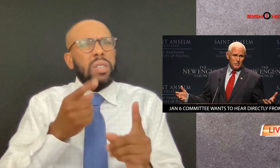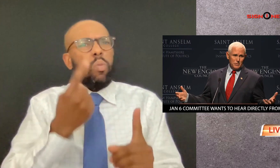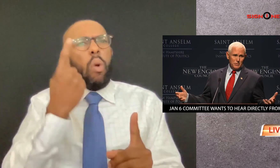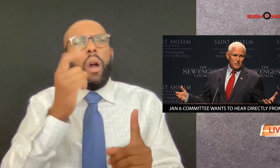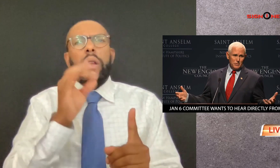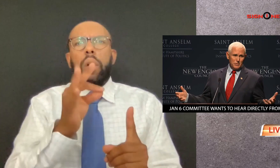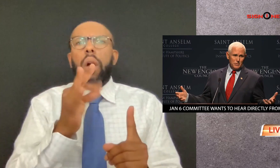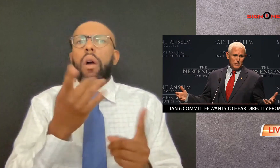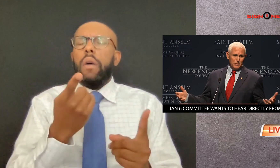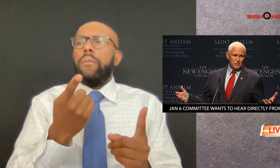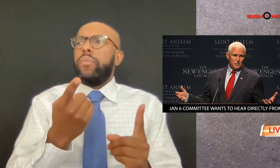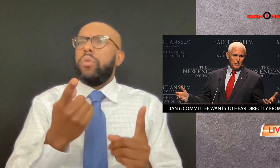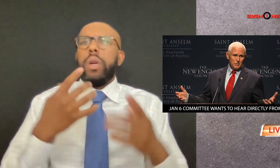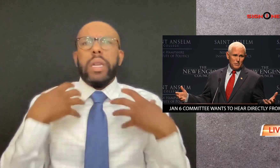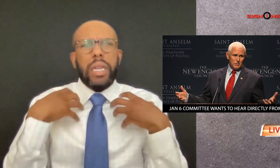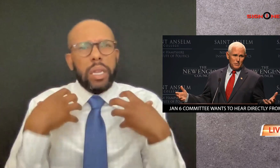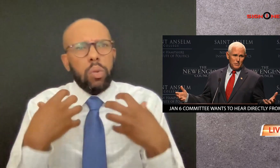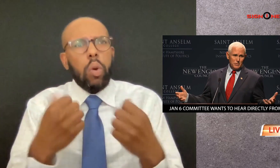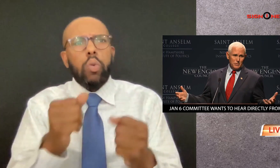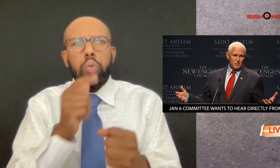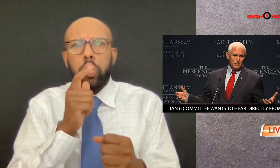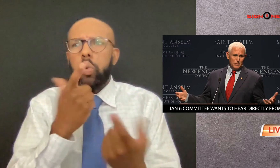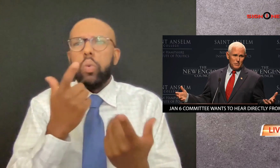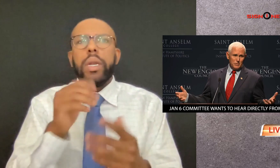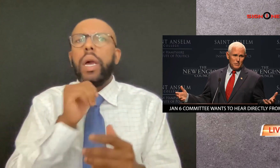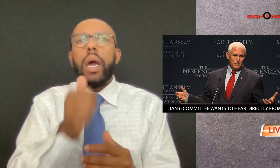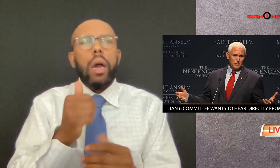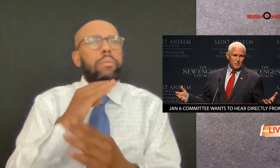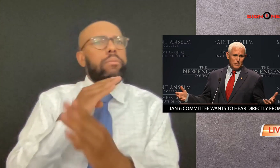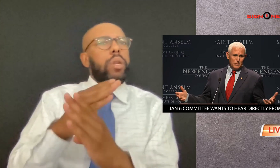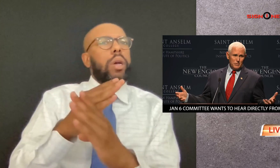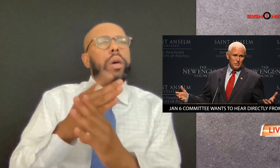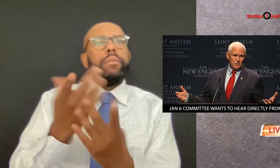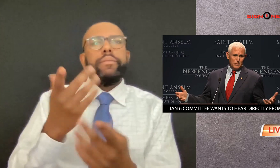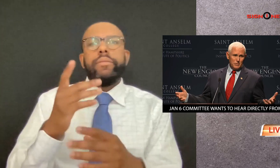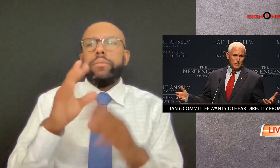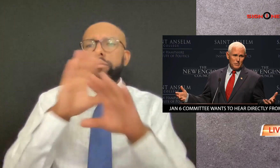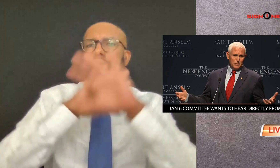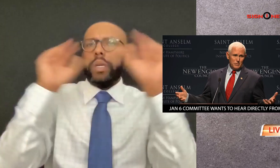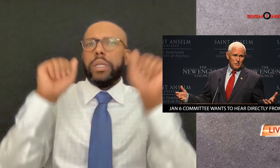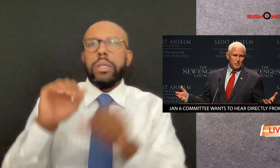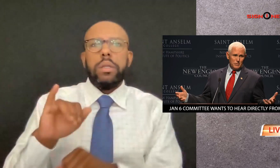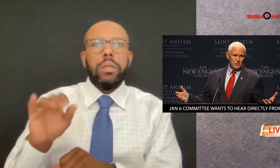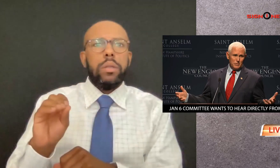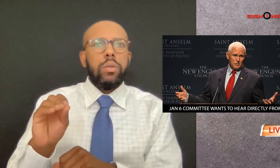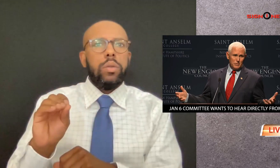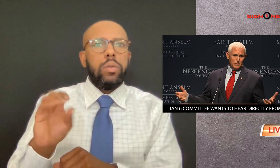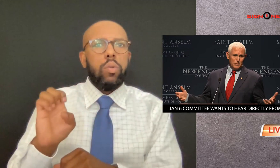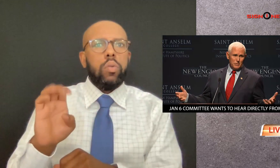Some committee members believe he is a hero for refusing to agree to block the certification